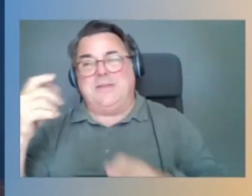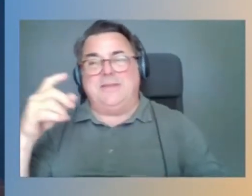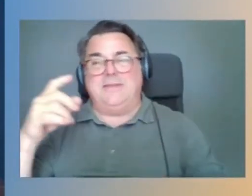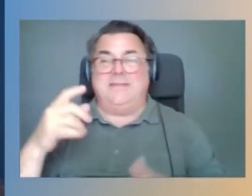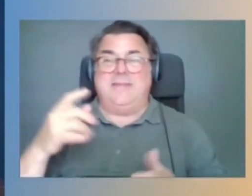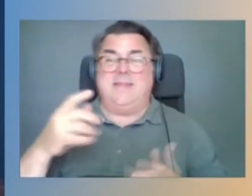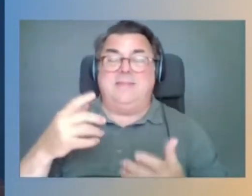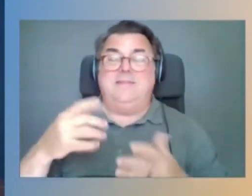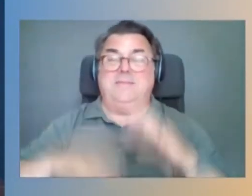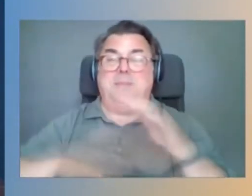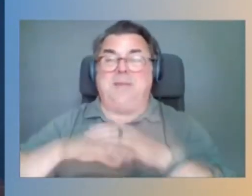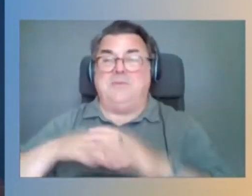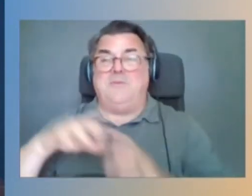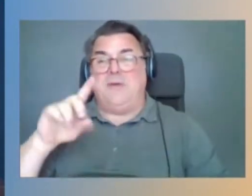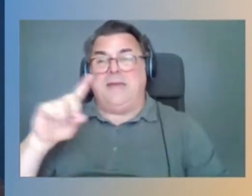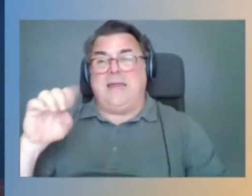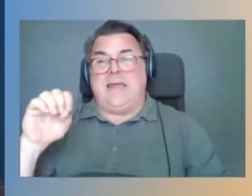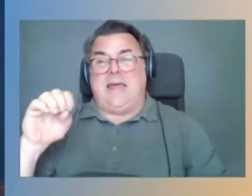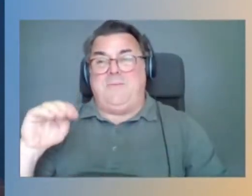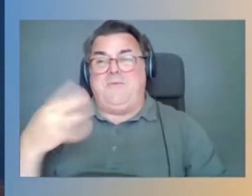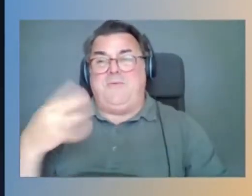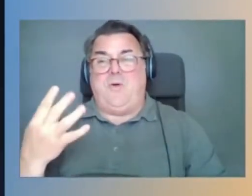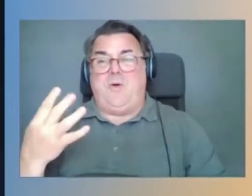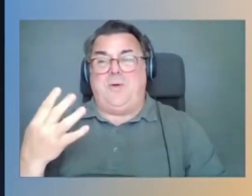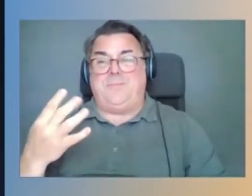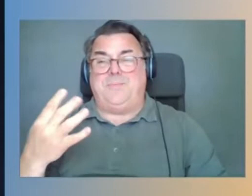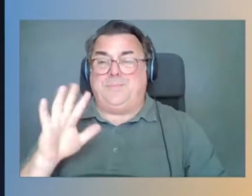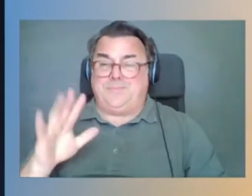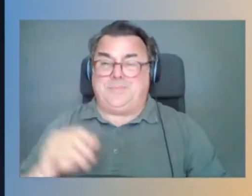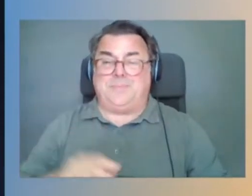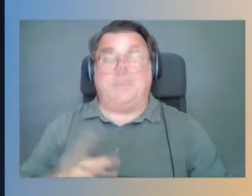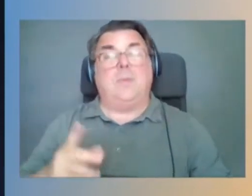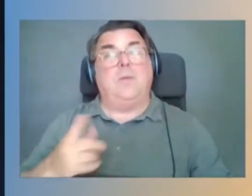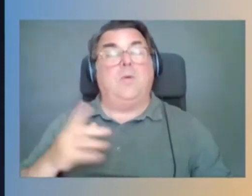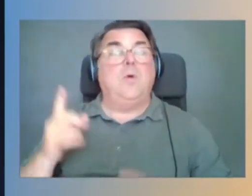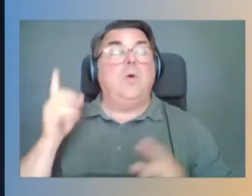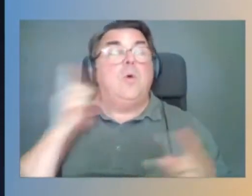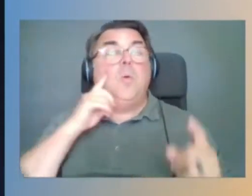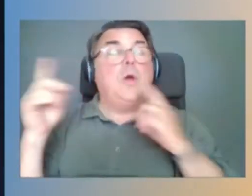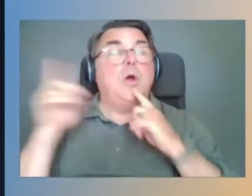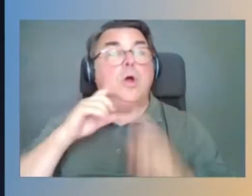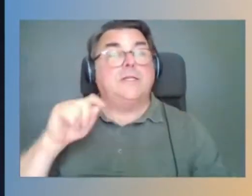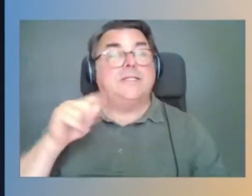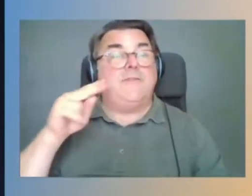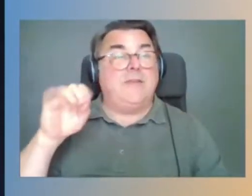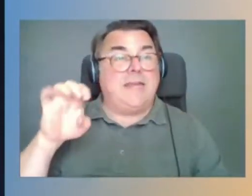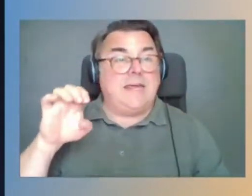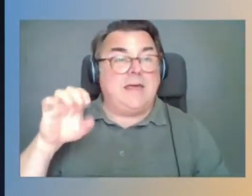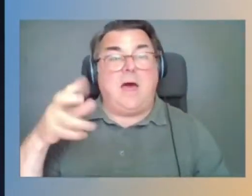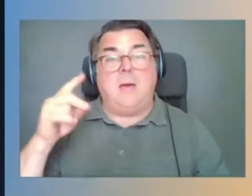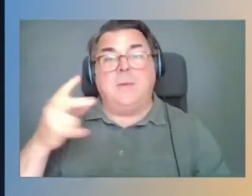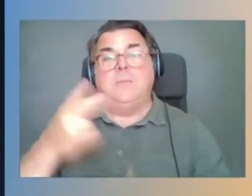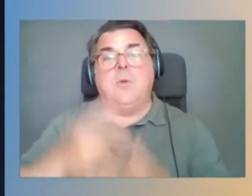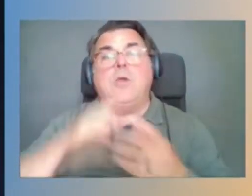And now, we heard Stephanie and Amit talk about this in terms of sustainability.